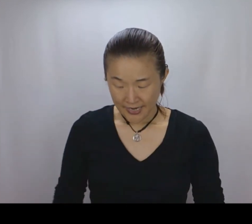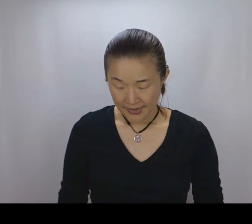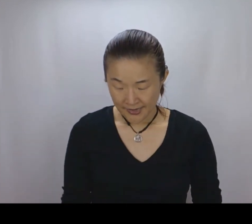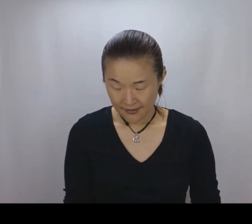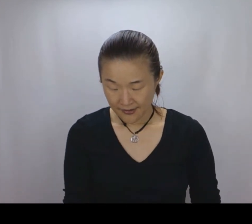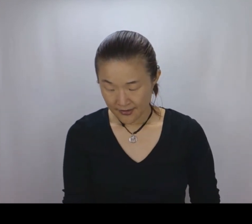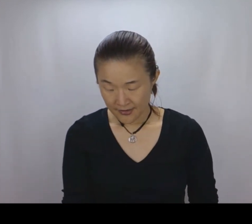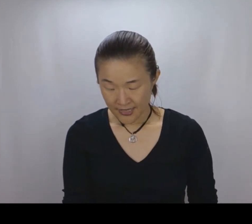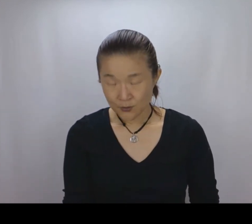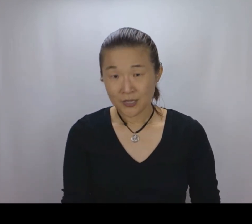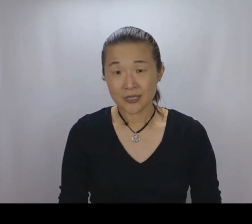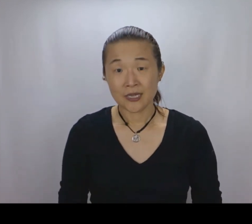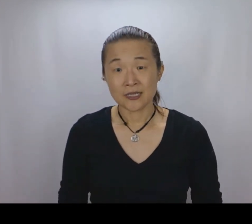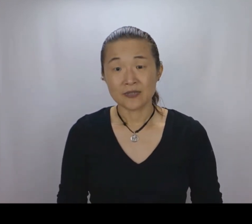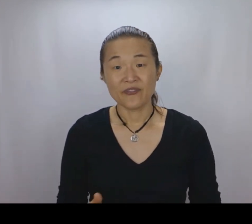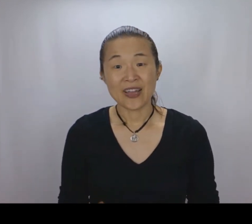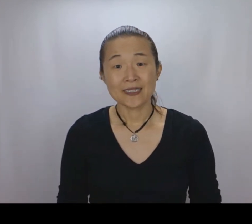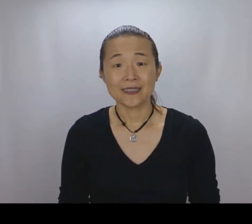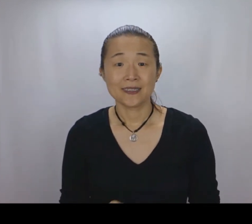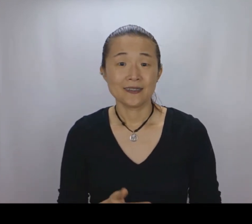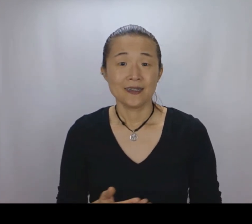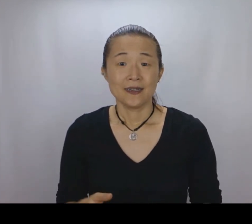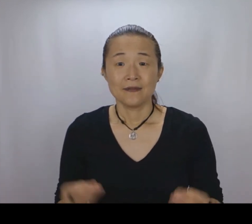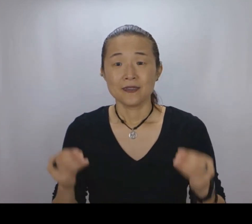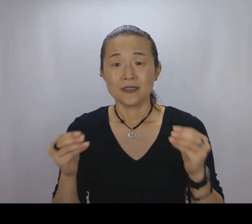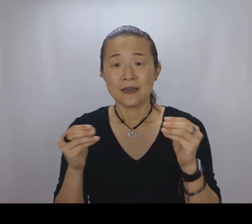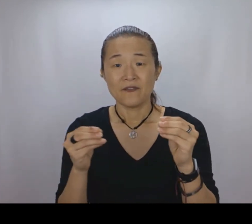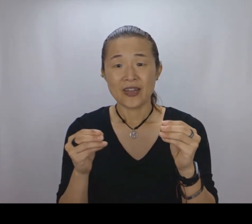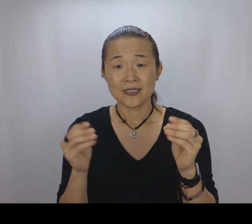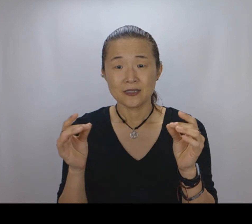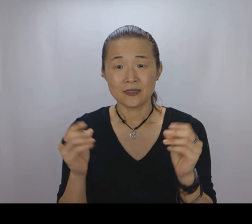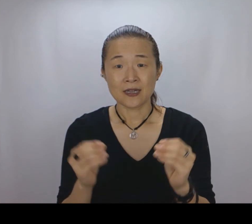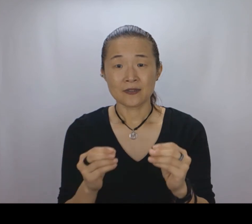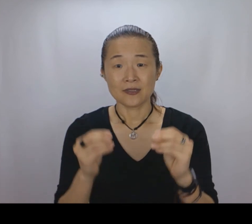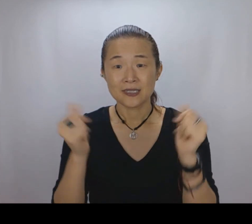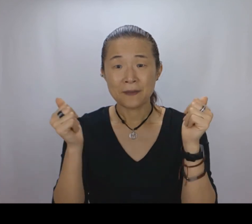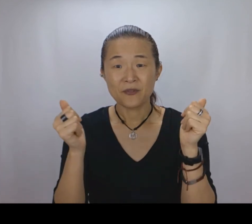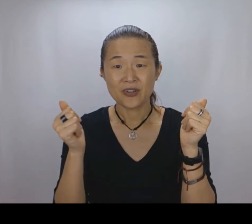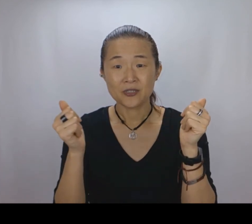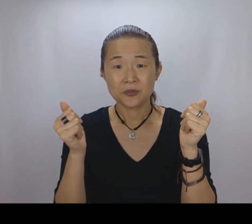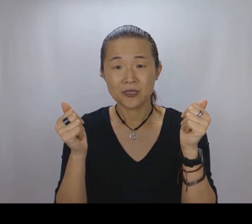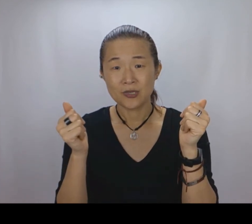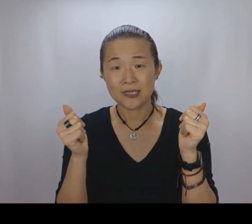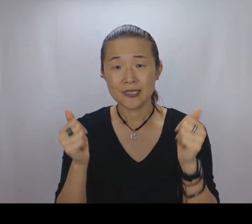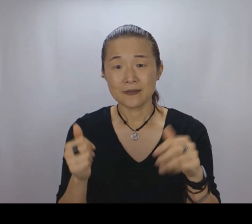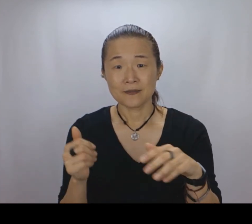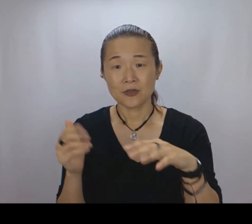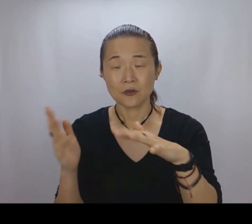And the last one is fast. So, you have fast. You can either snap your fingers really quickly,